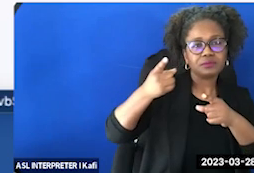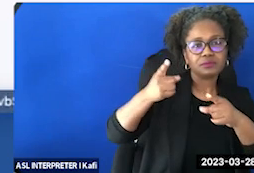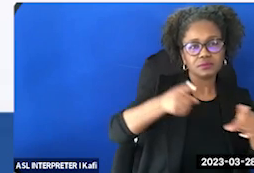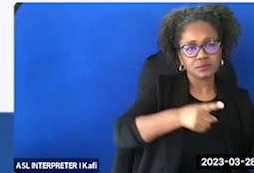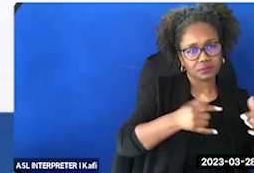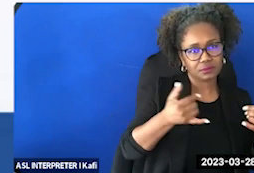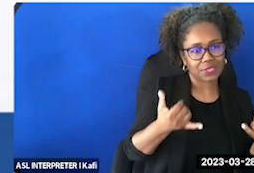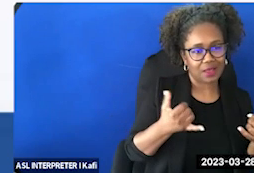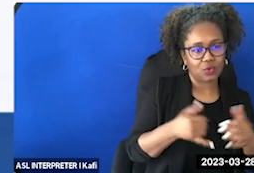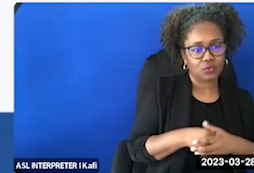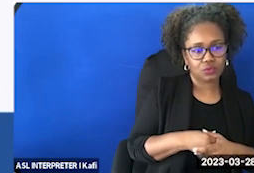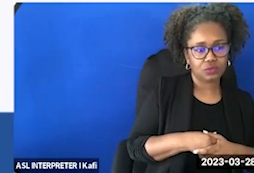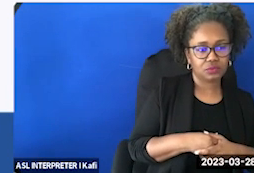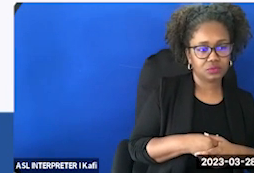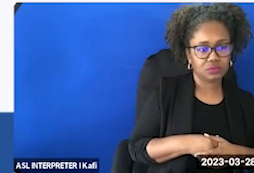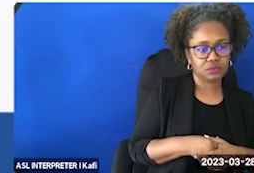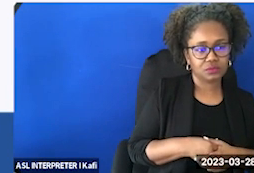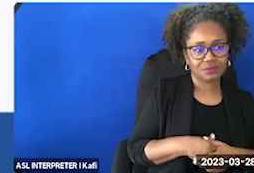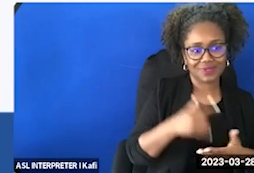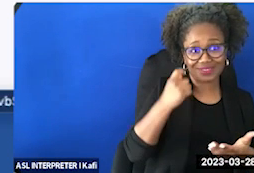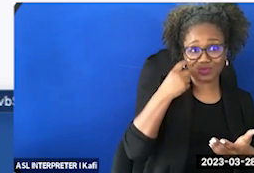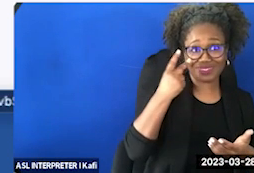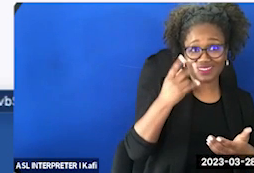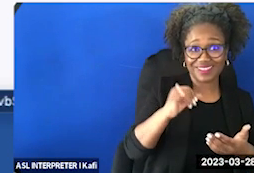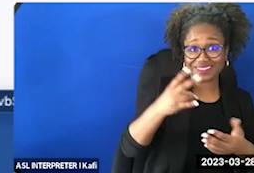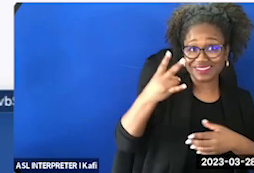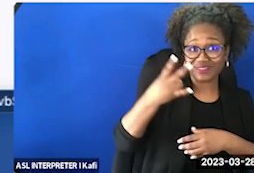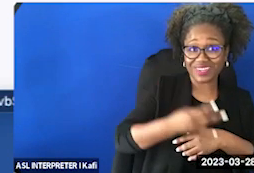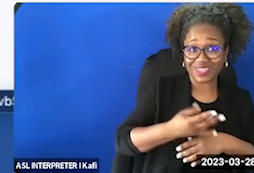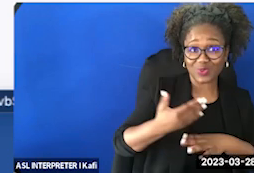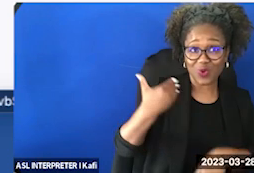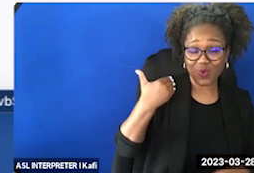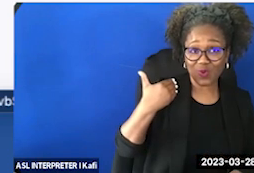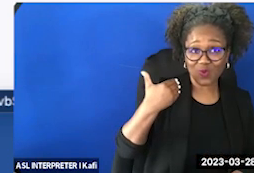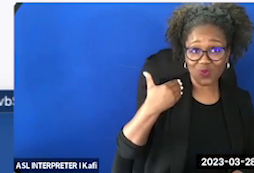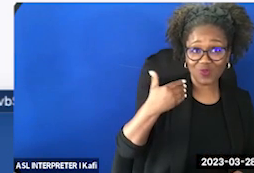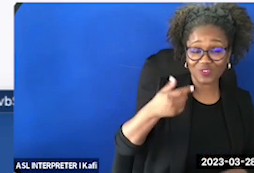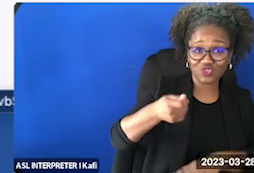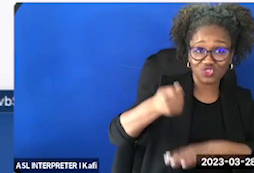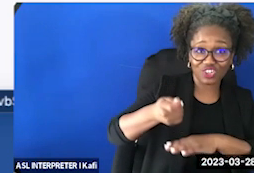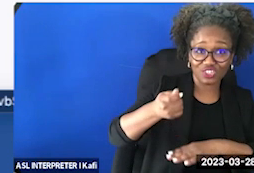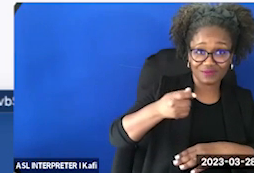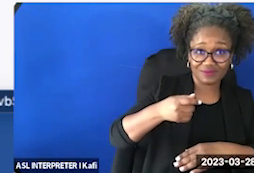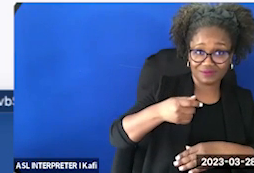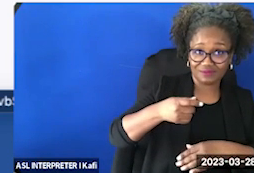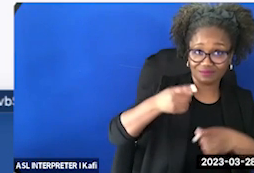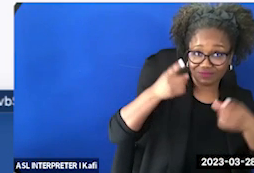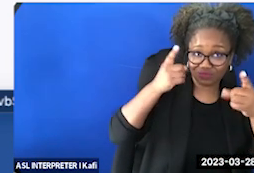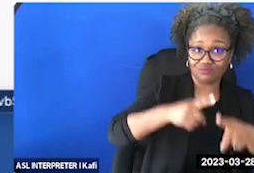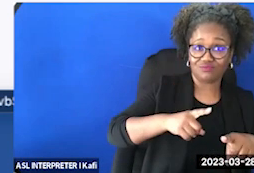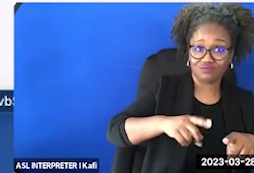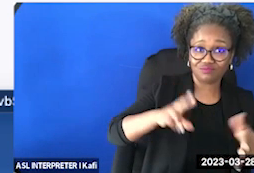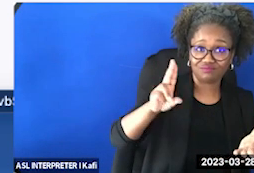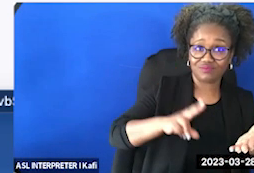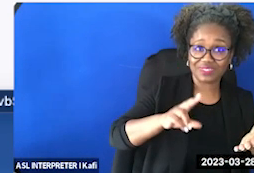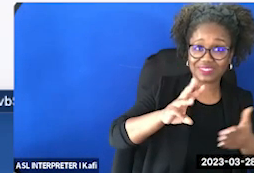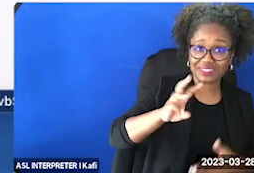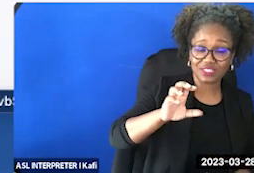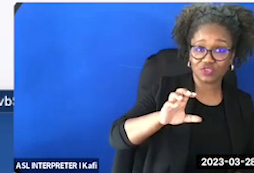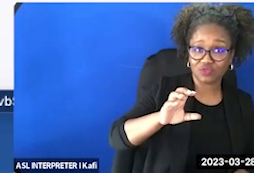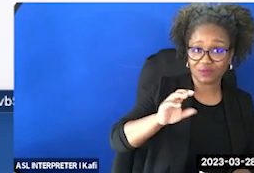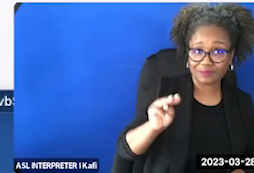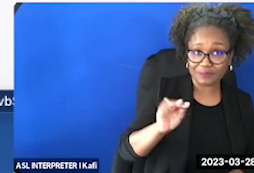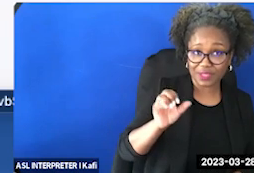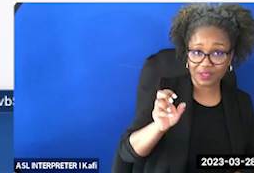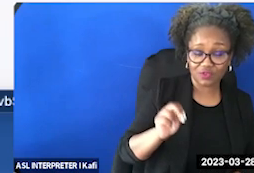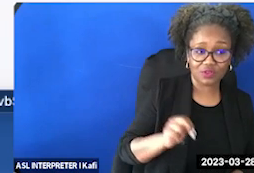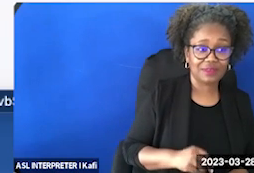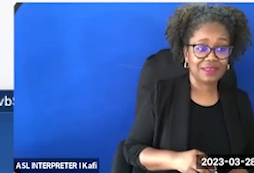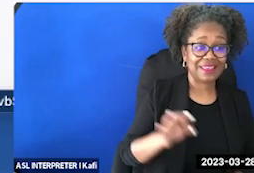Debbie Stine, Science & Technology Policy Academy: you know, because, like this is only 7 days ago that this was a approved. And so if I was somebody who was in Flint, Michigan, and I was from, I know the the